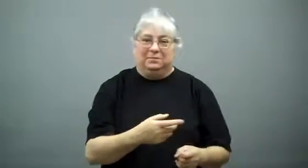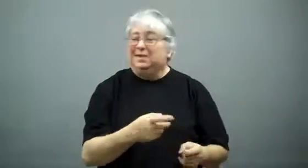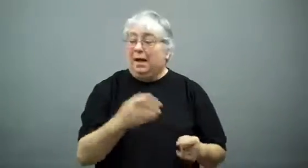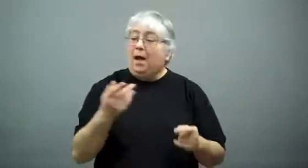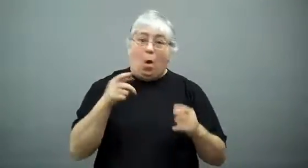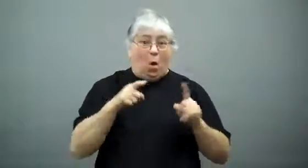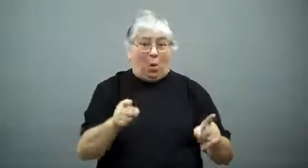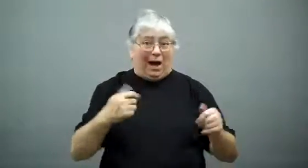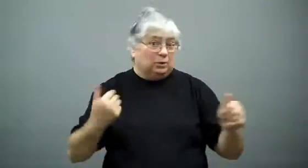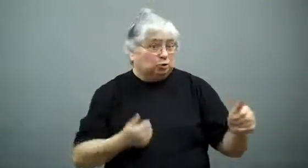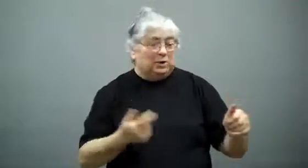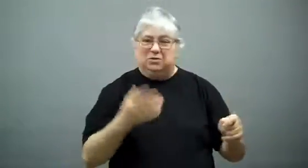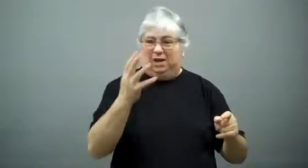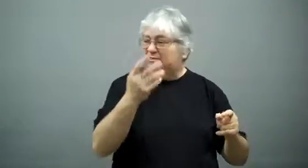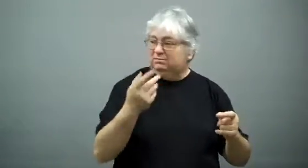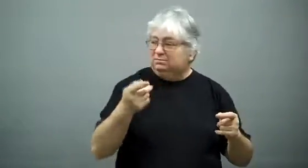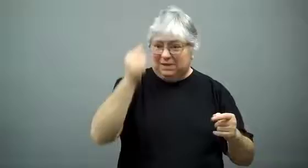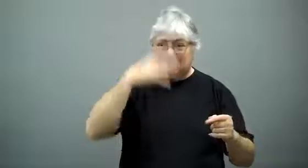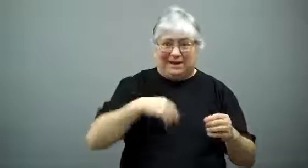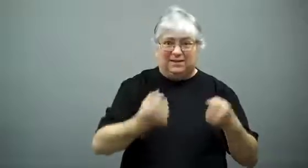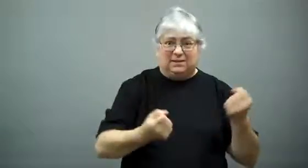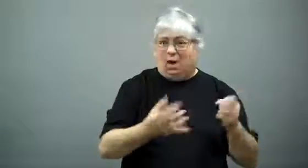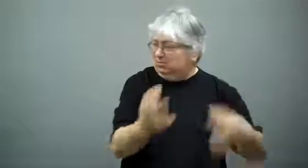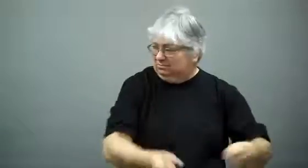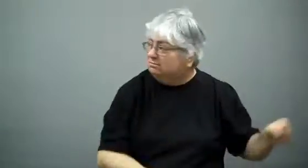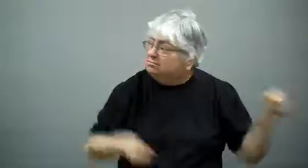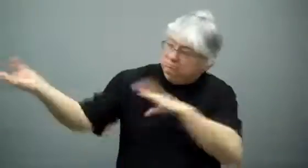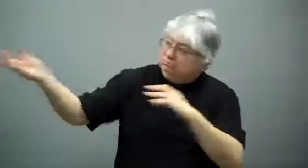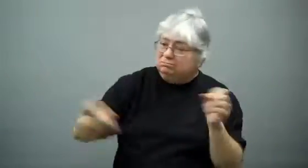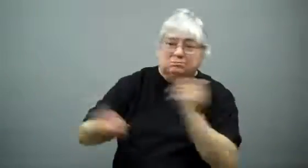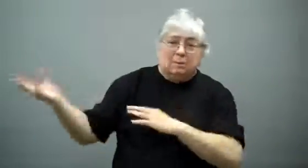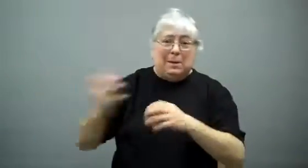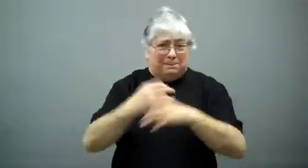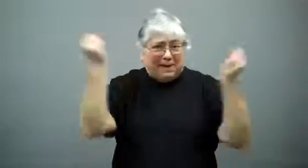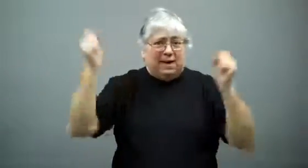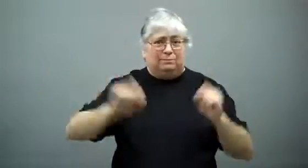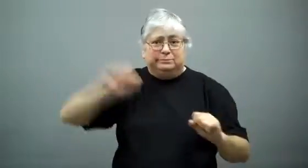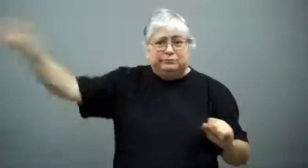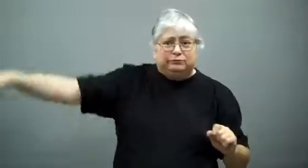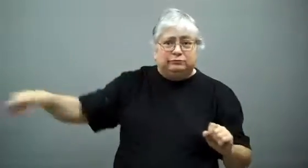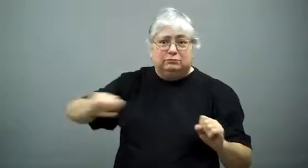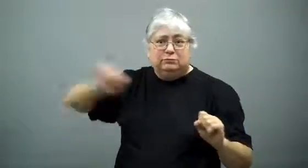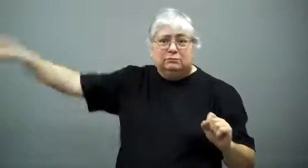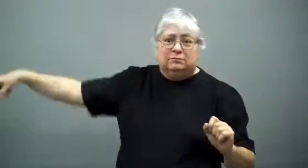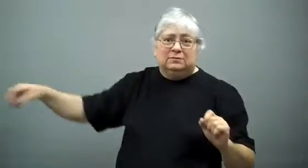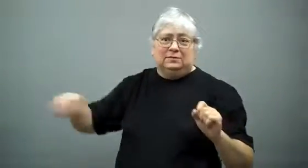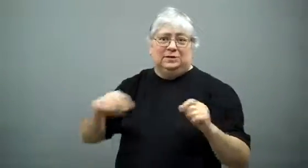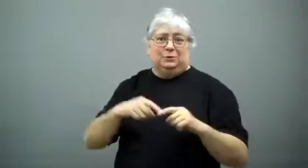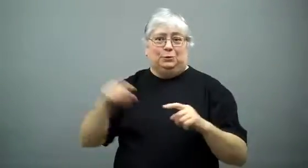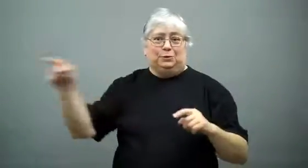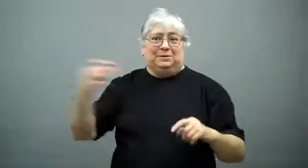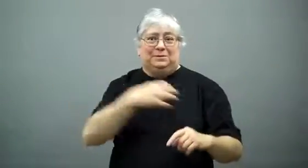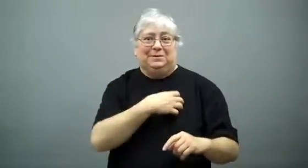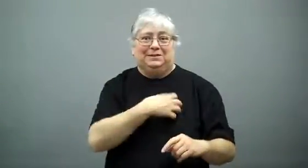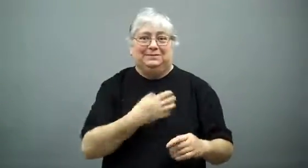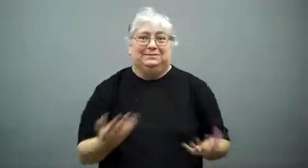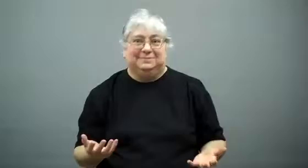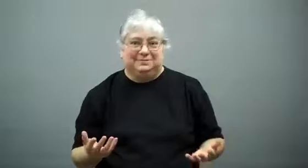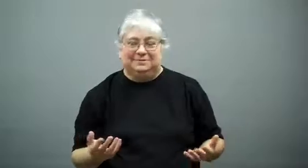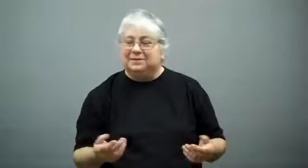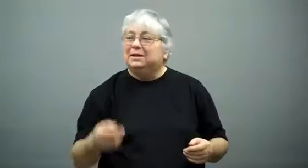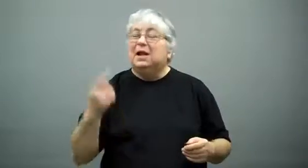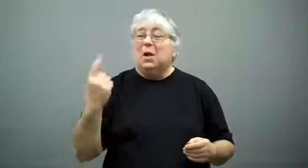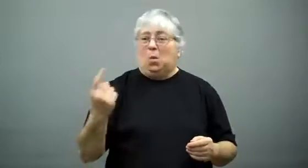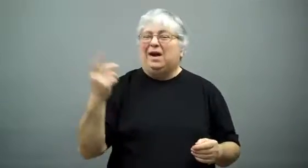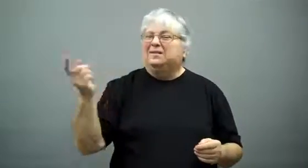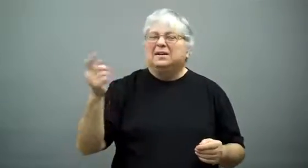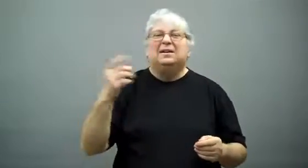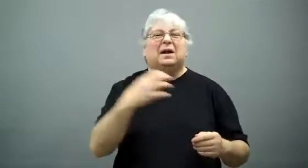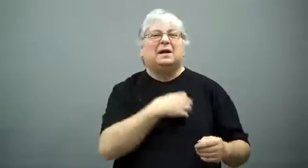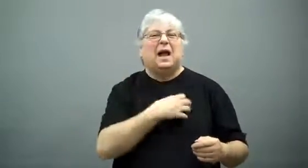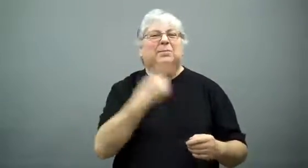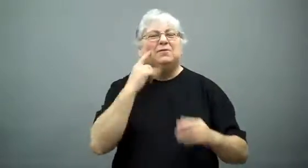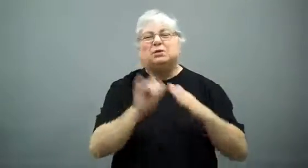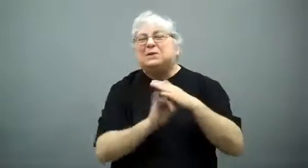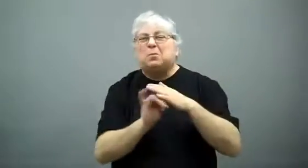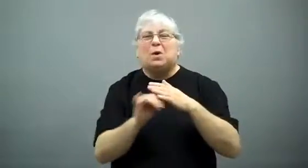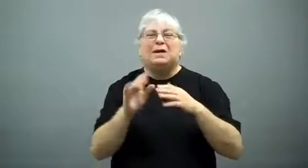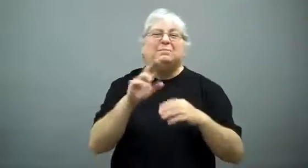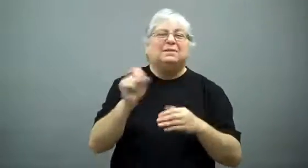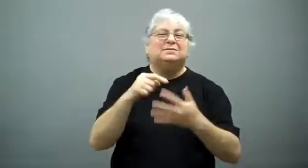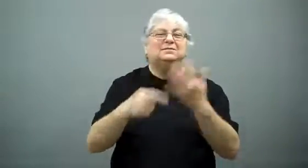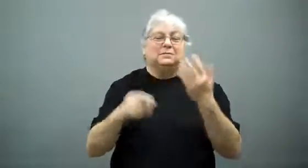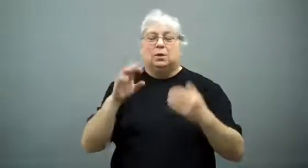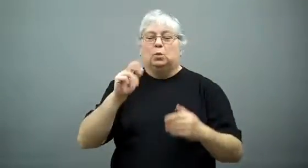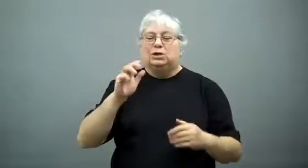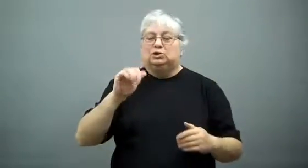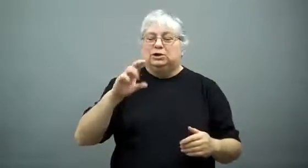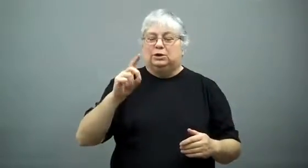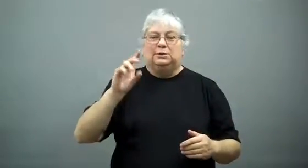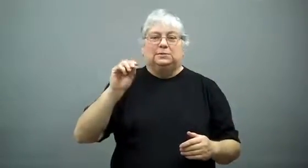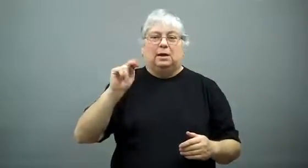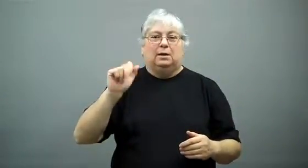During the chase, bombs were thrown at the officers from the SUV.